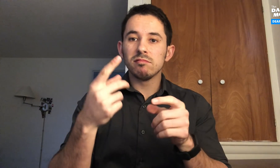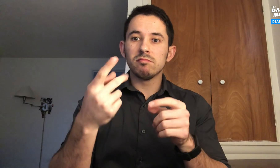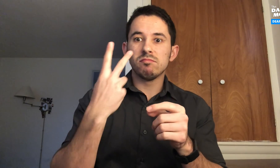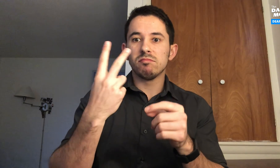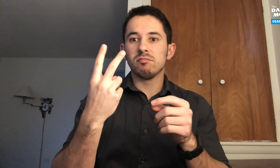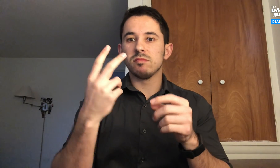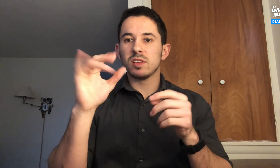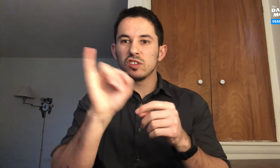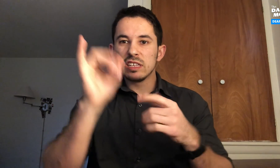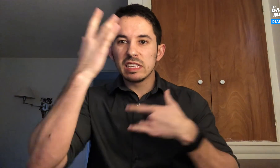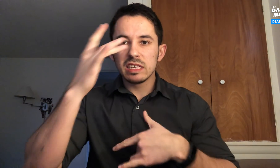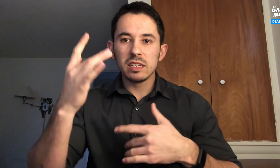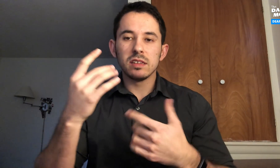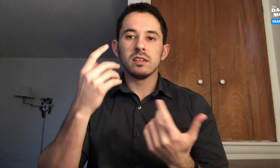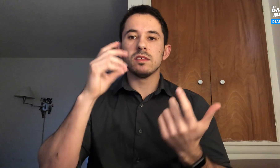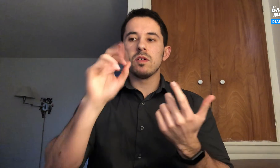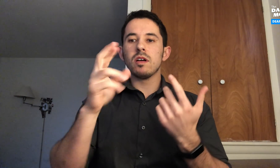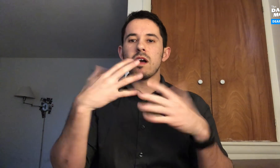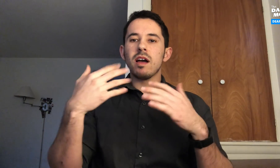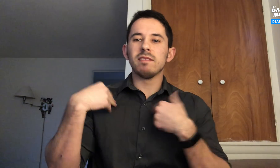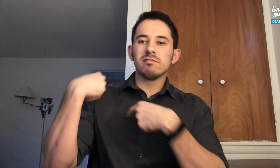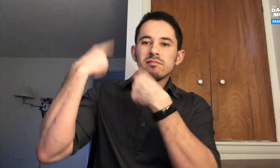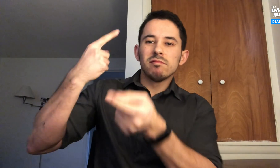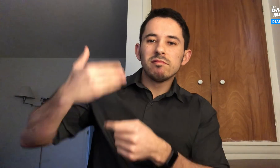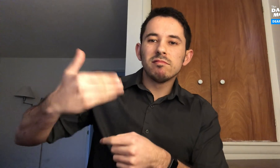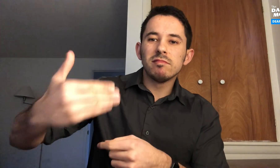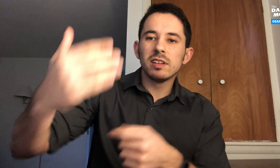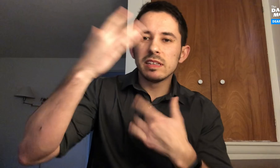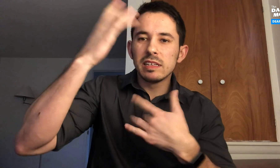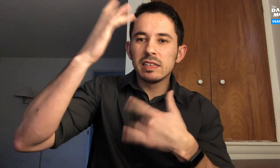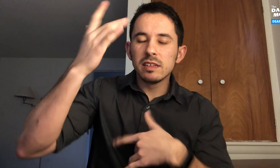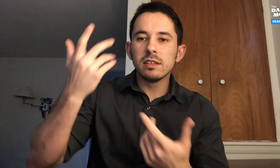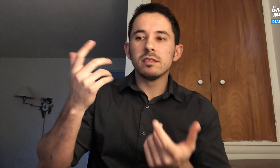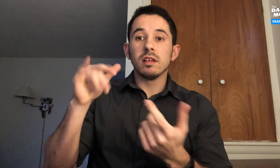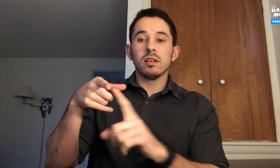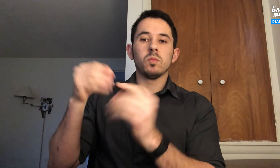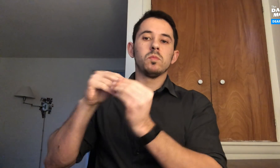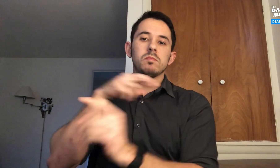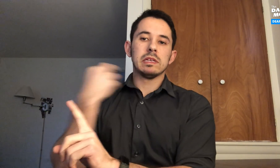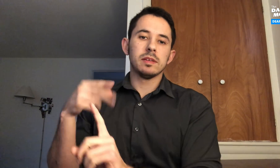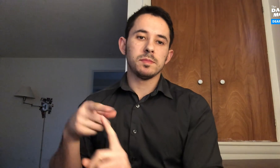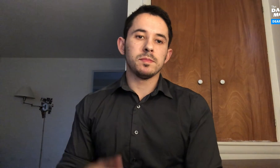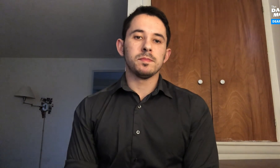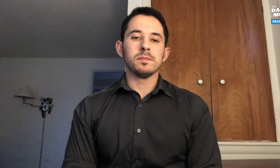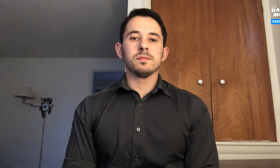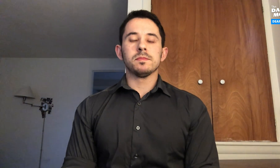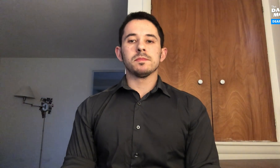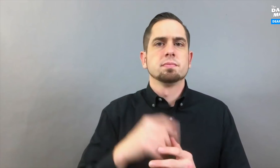another infectious disease or already have a disease. Those people are more at risk.